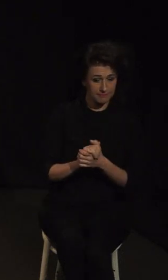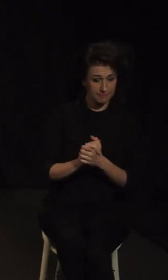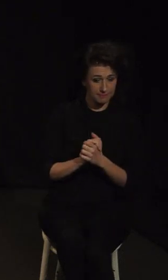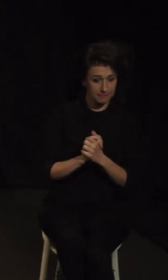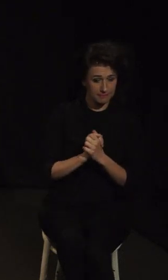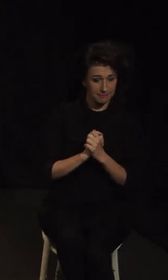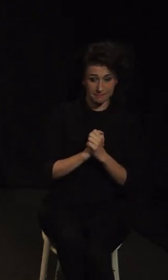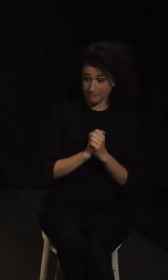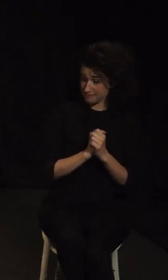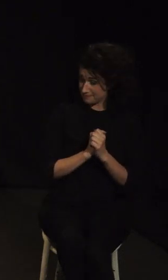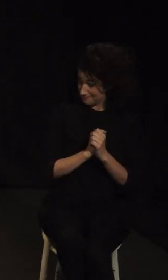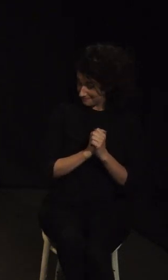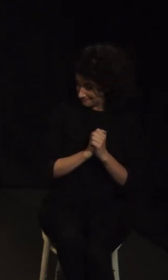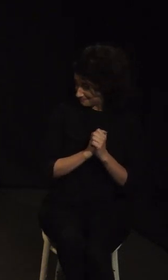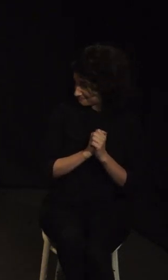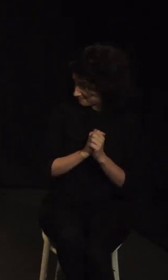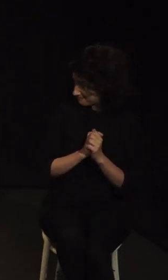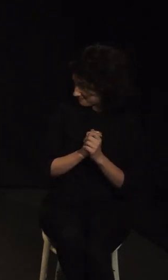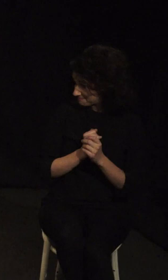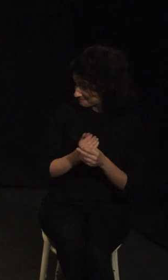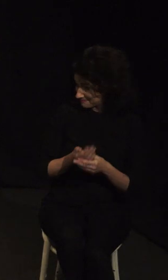I've just seen as a lid would...